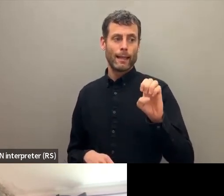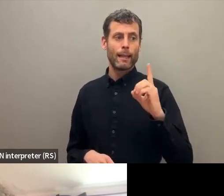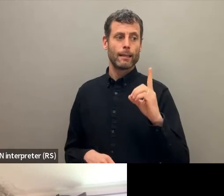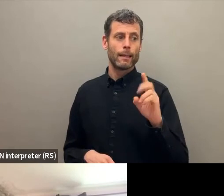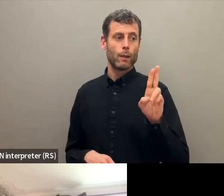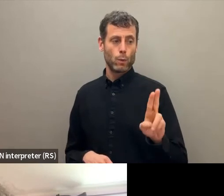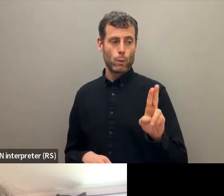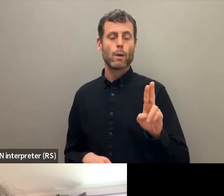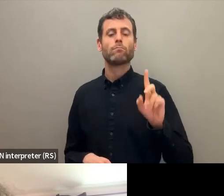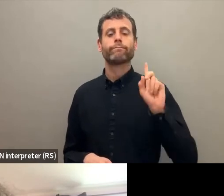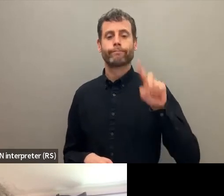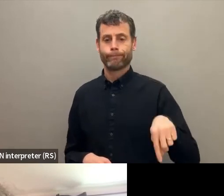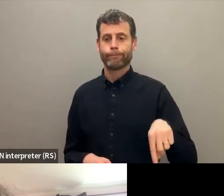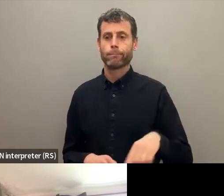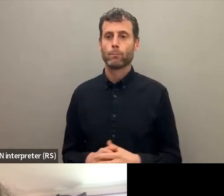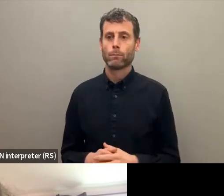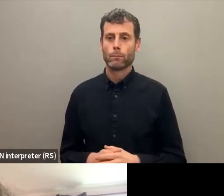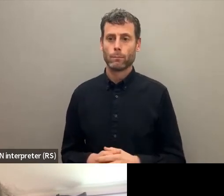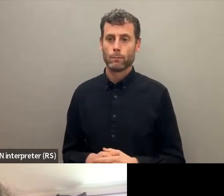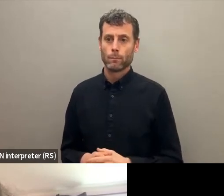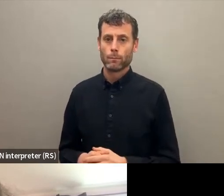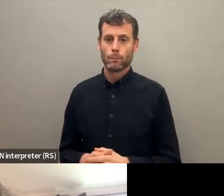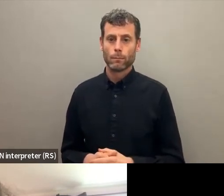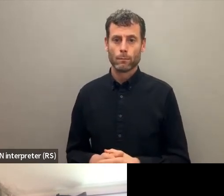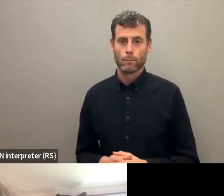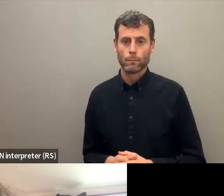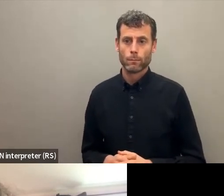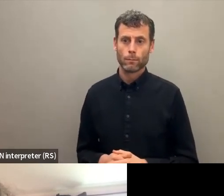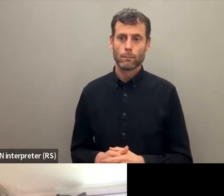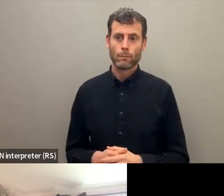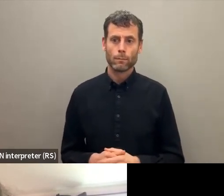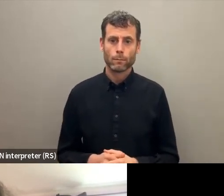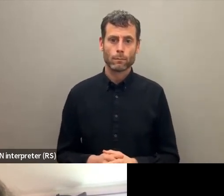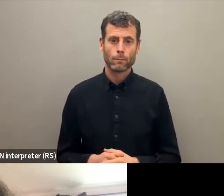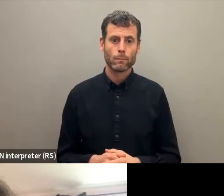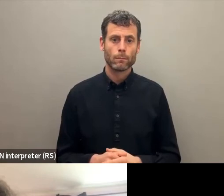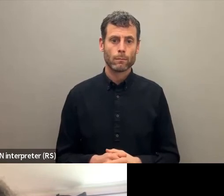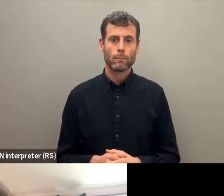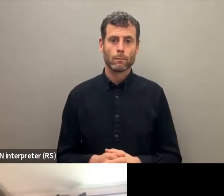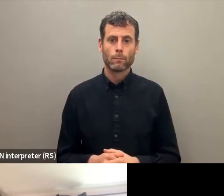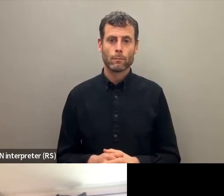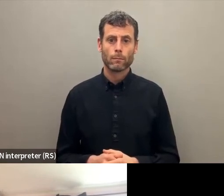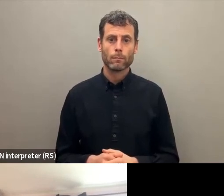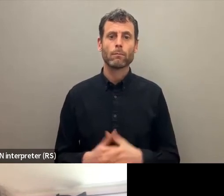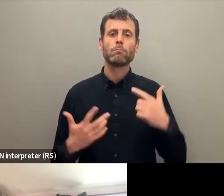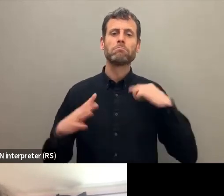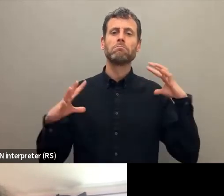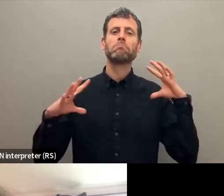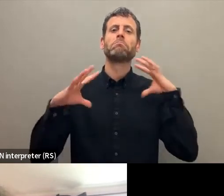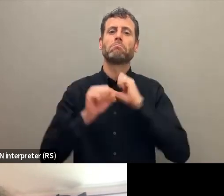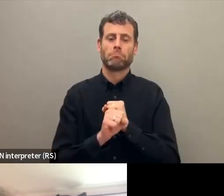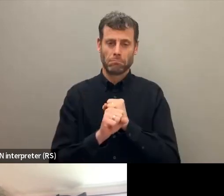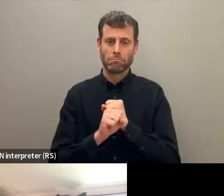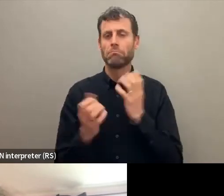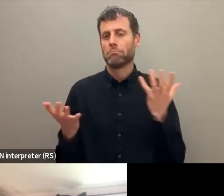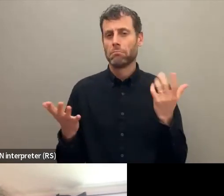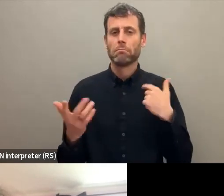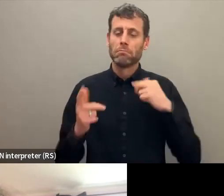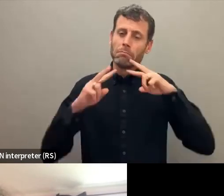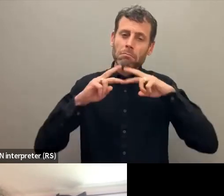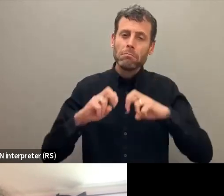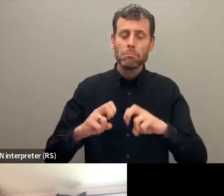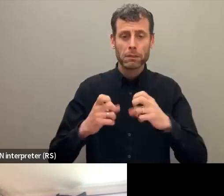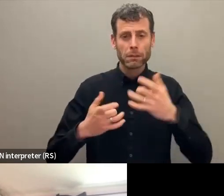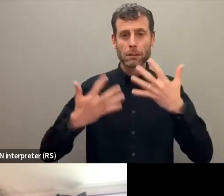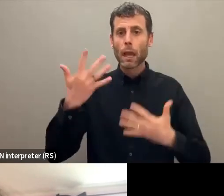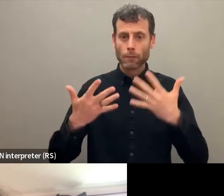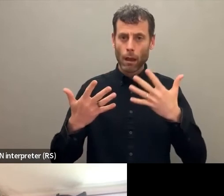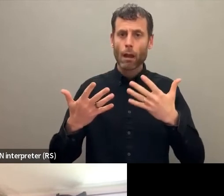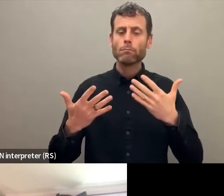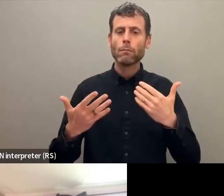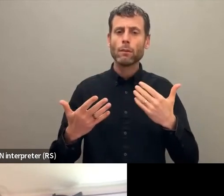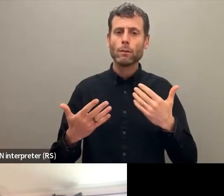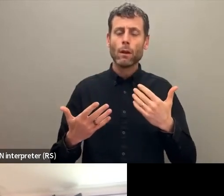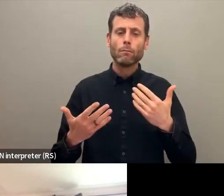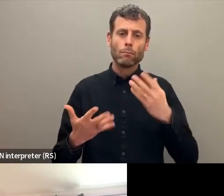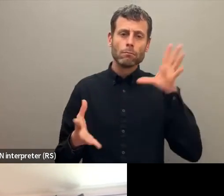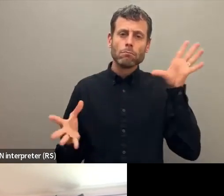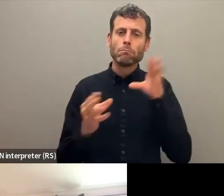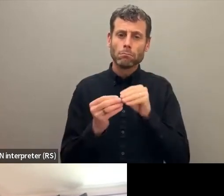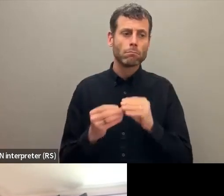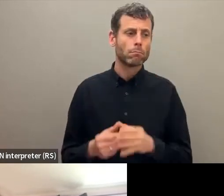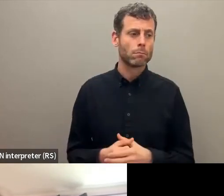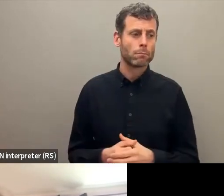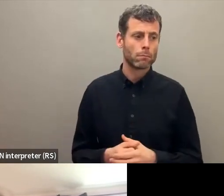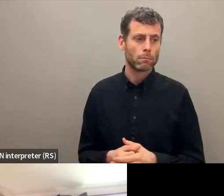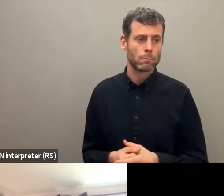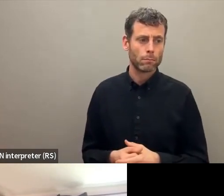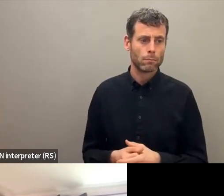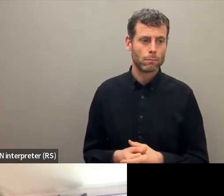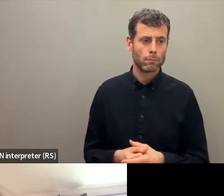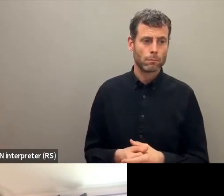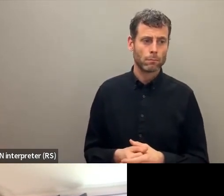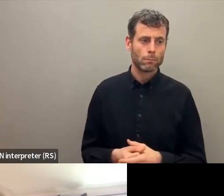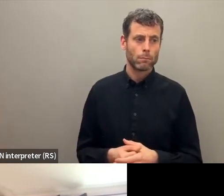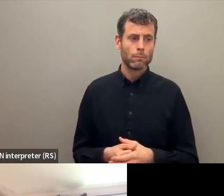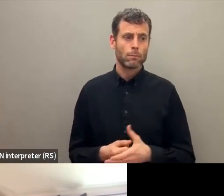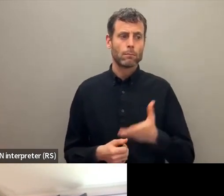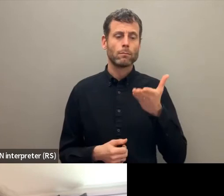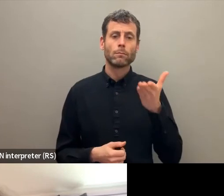Sophie Mitra: So the disability data initiative and its first report that was launched last June, provides an analysis of the questions on disability in national censuses in house on surveys globally.